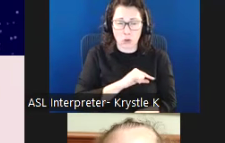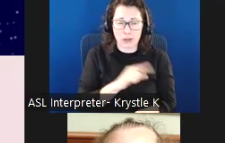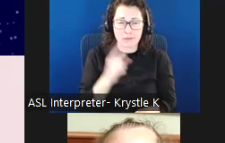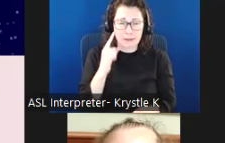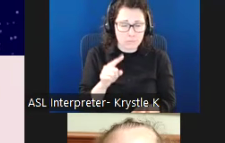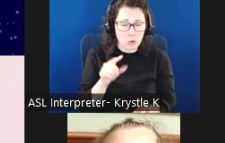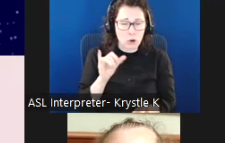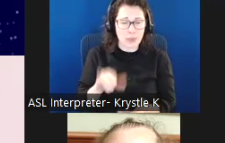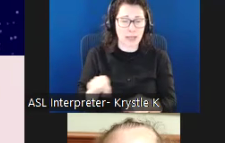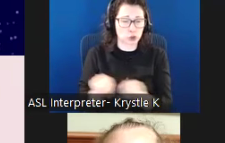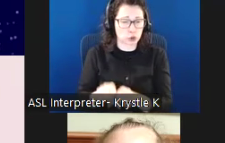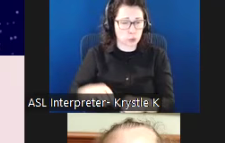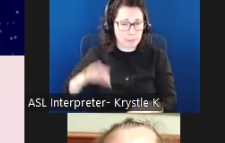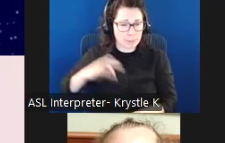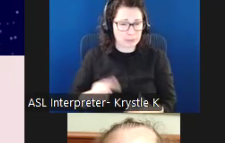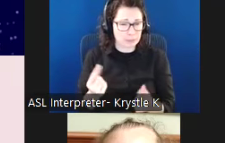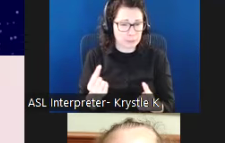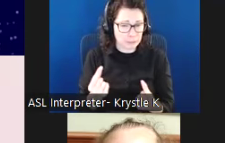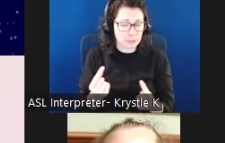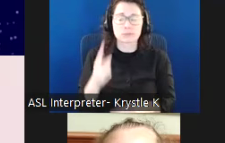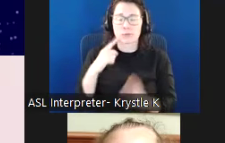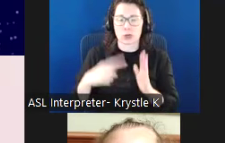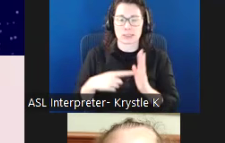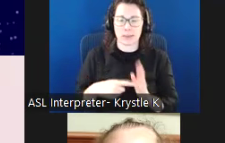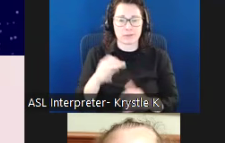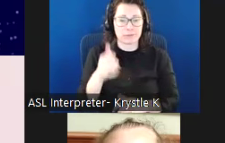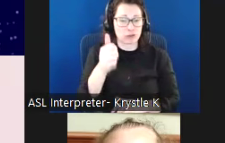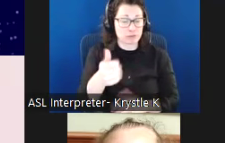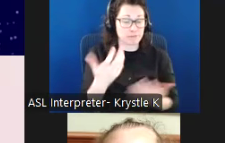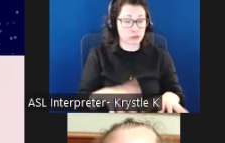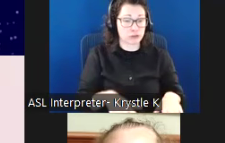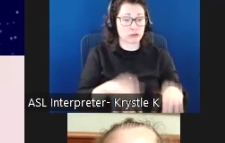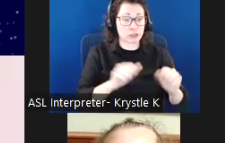benefit. So, if you're someone who has